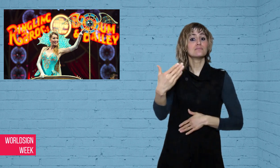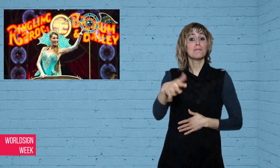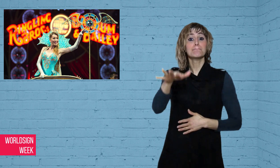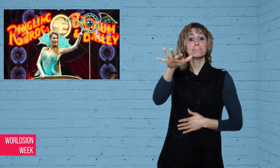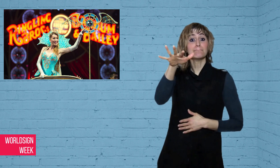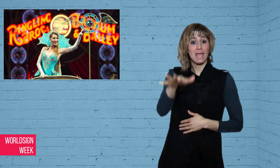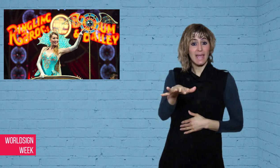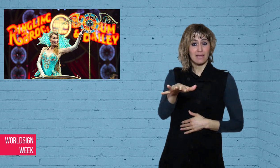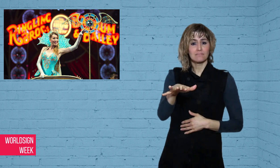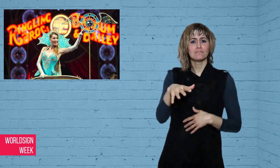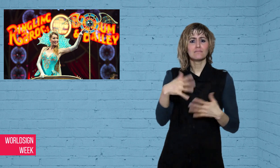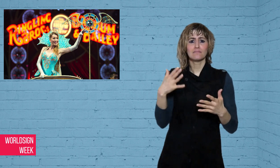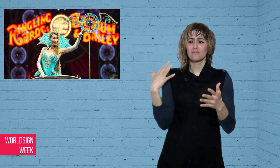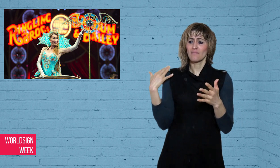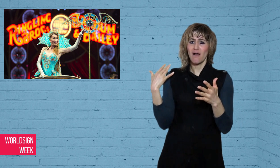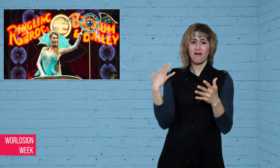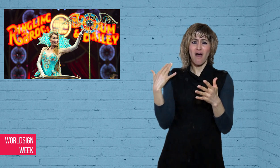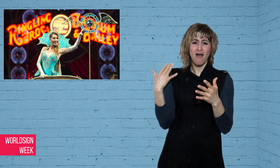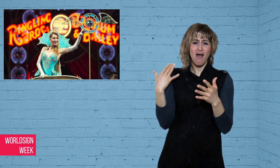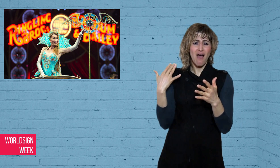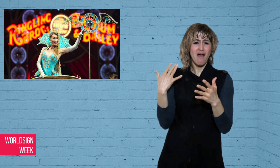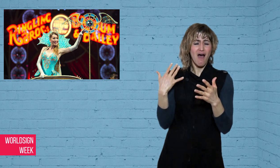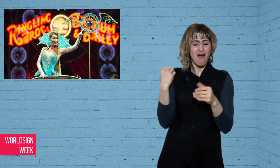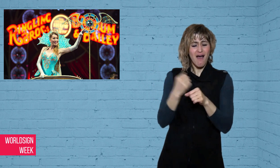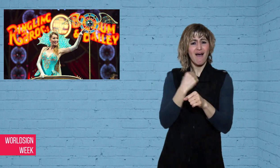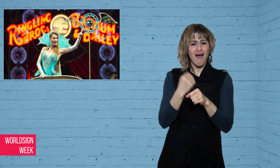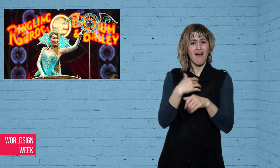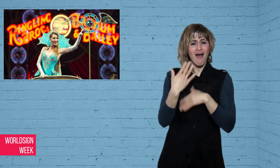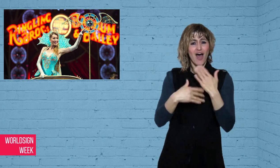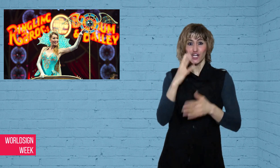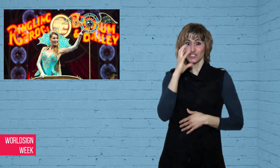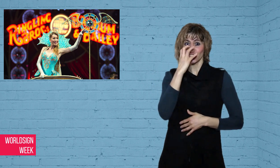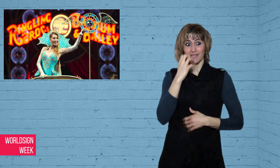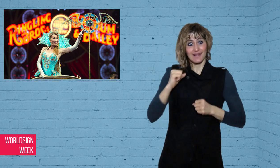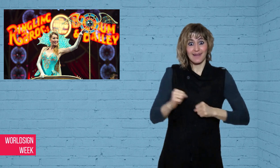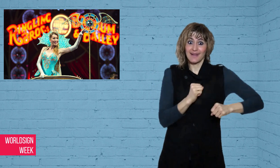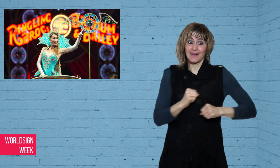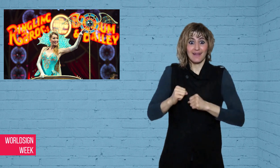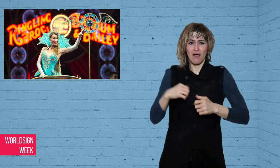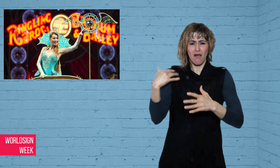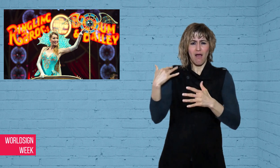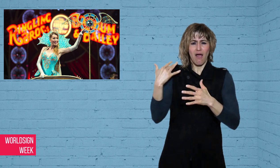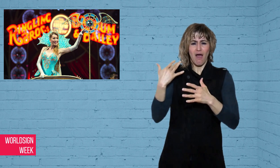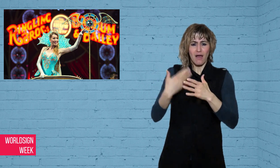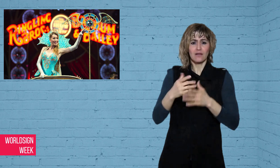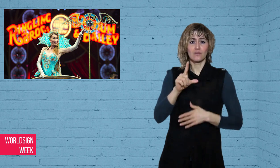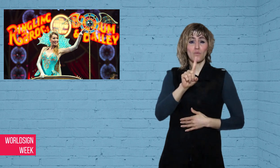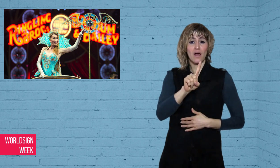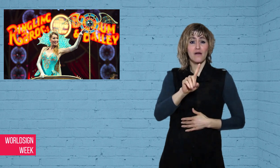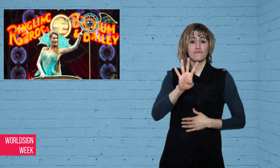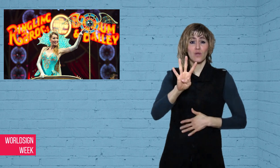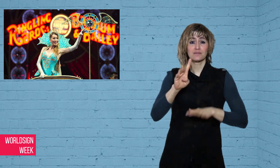Animals rights groups welcomed the news.